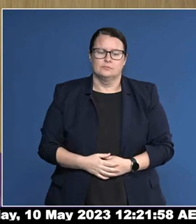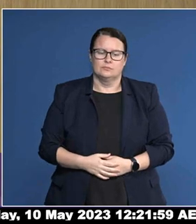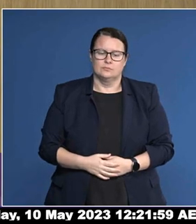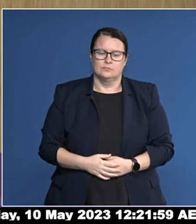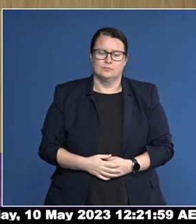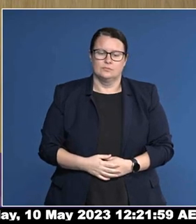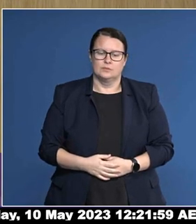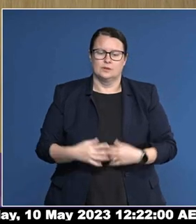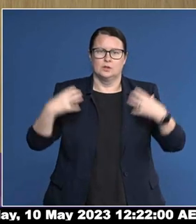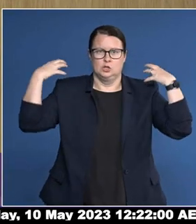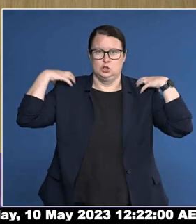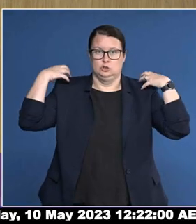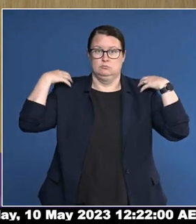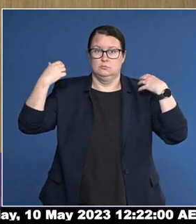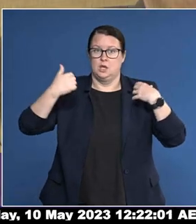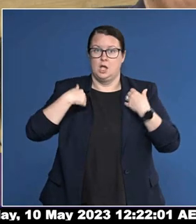Detective Superintendent's own material.